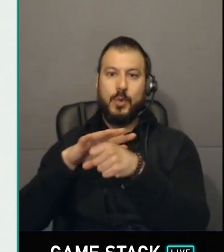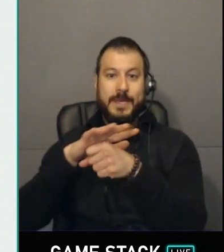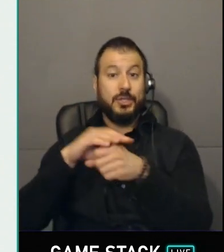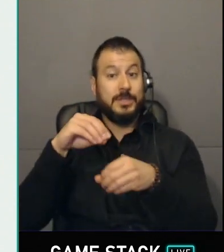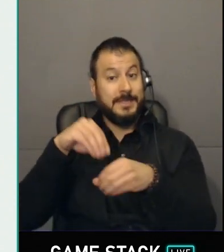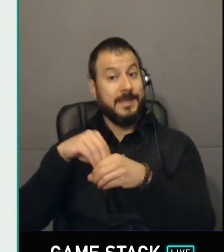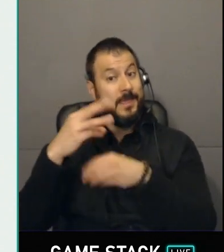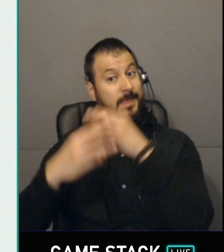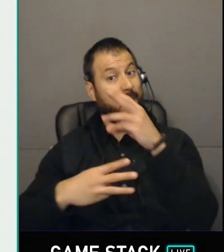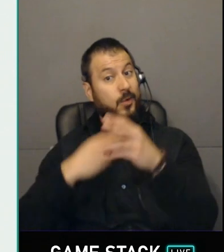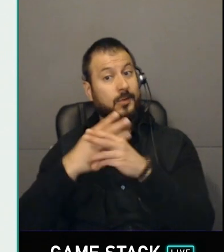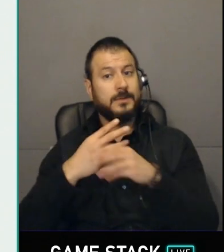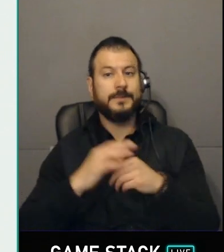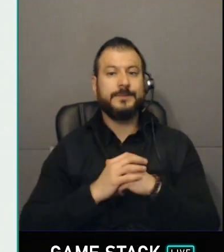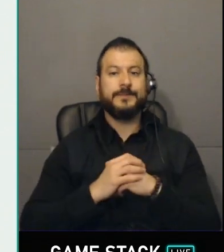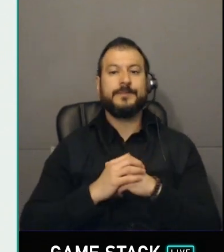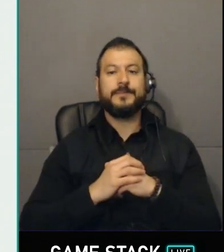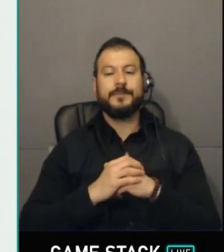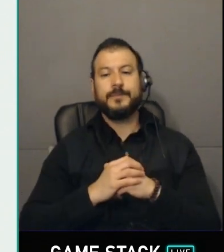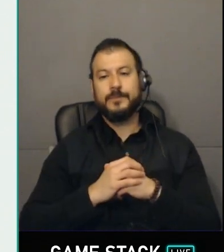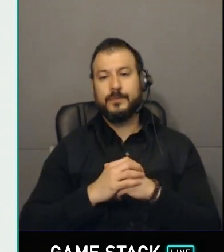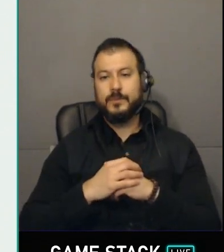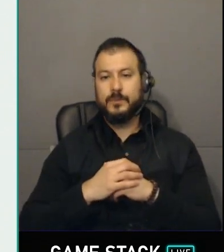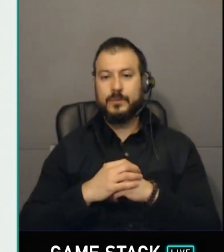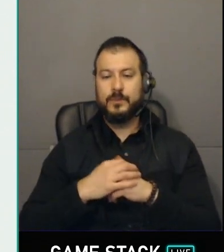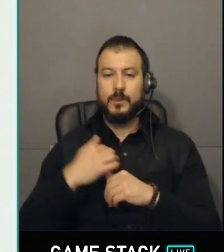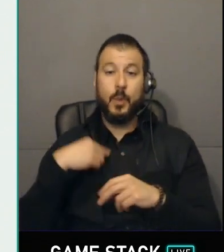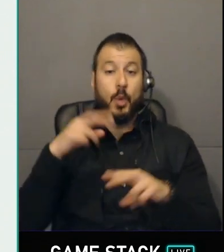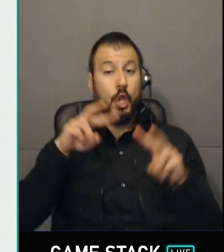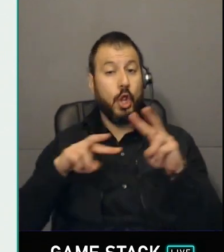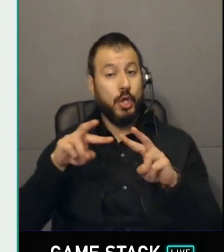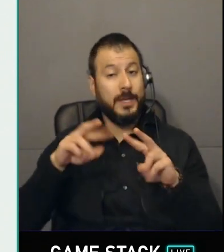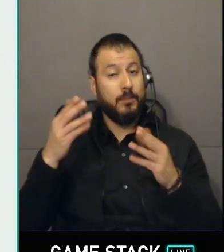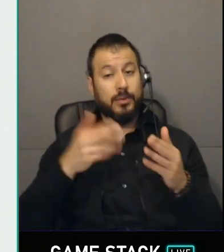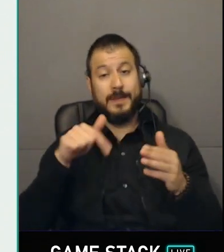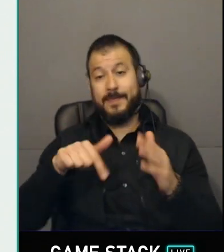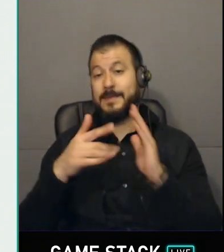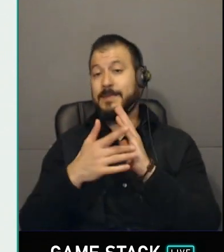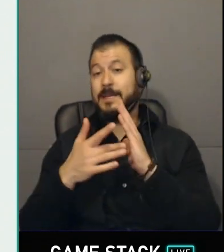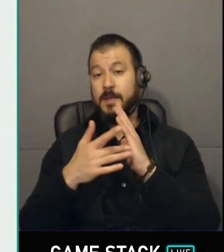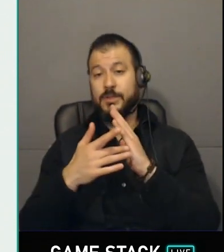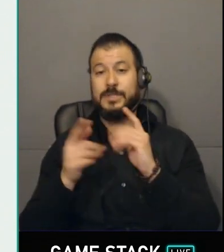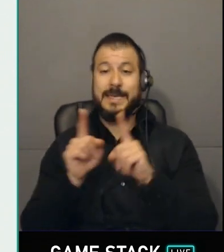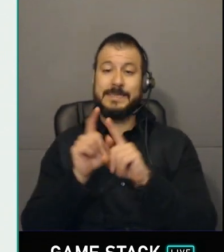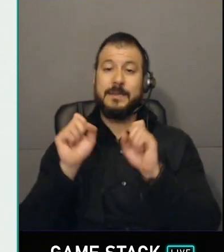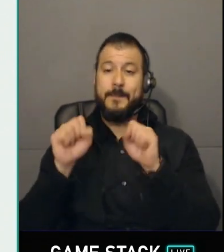We're looking at bringing this technology, as a possibility, into games,